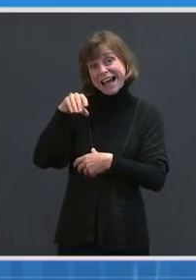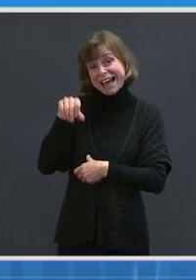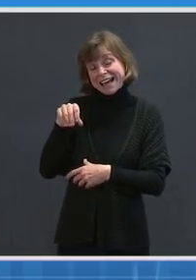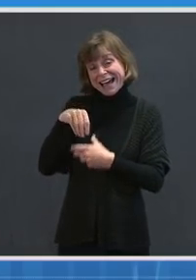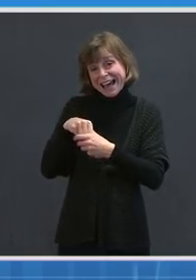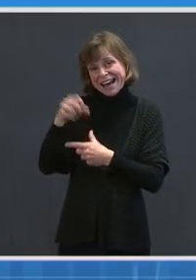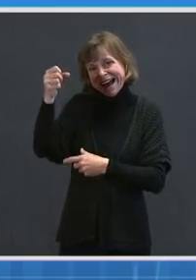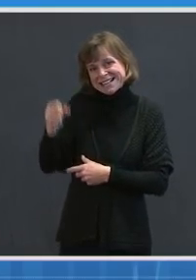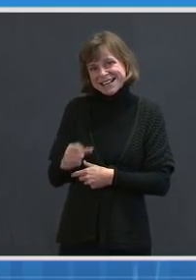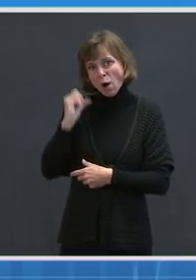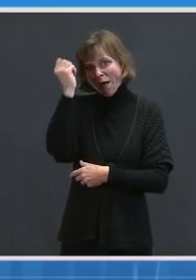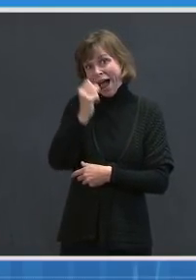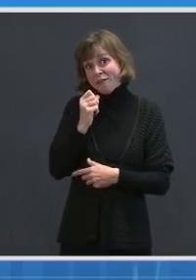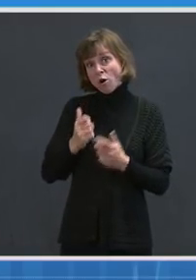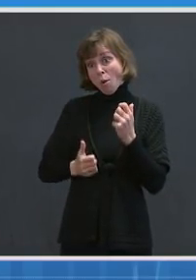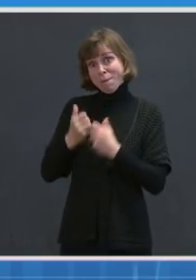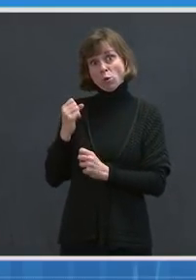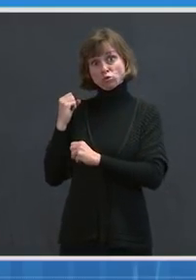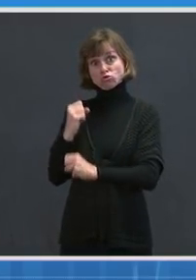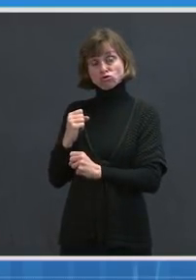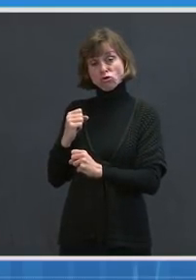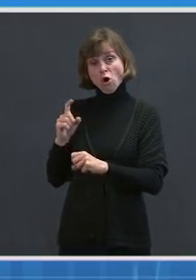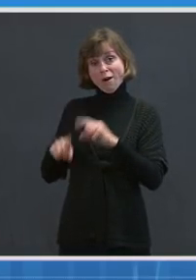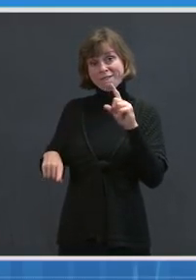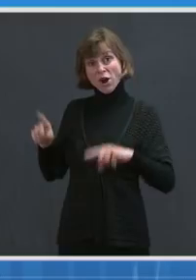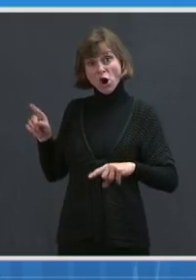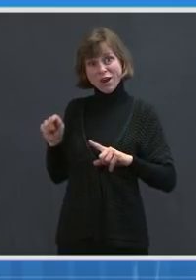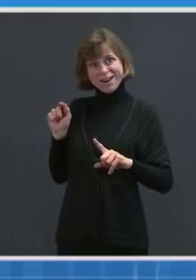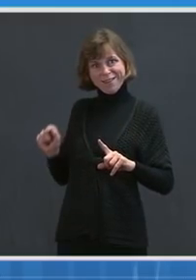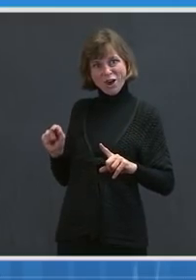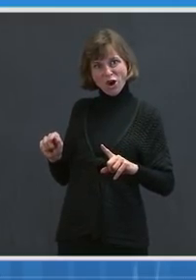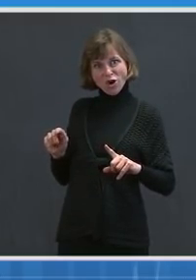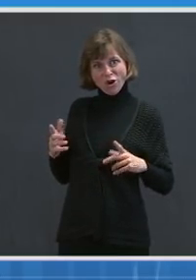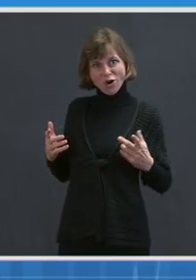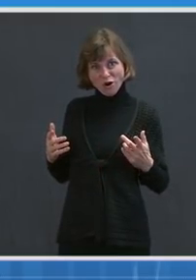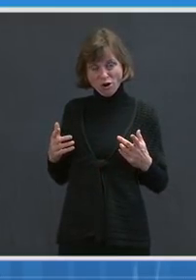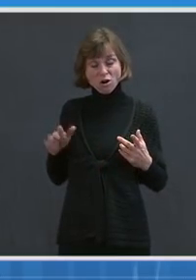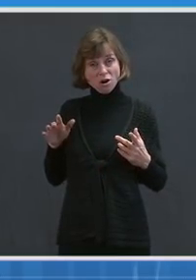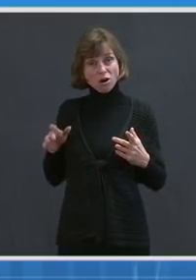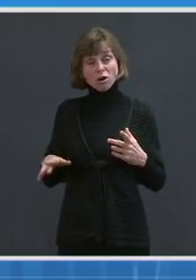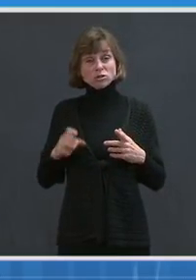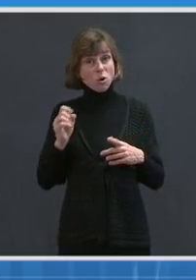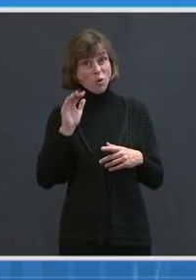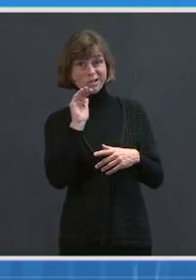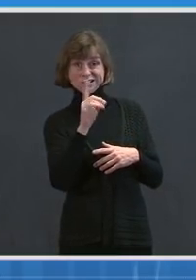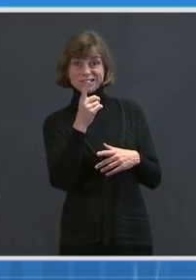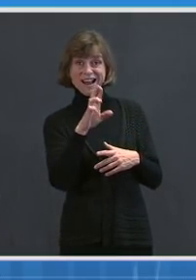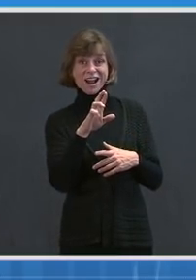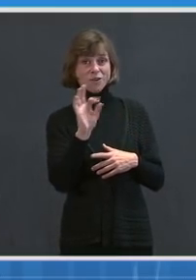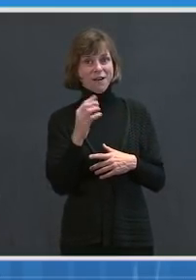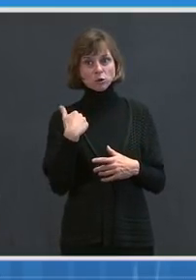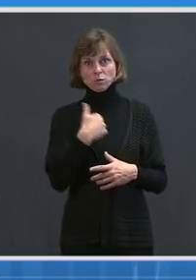Maybe I'll go back to you, Dr. Fauci, again because I don't think we can say it enough. Mr. Slavitt: And -- and I think it --